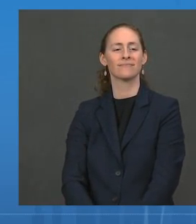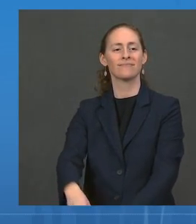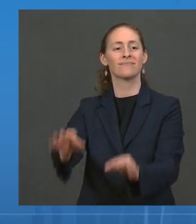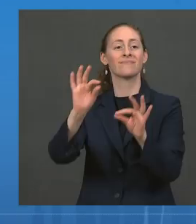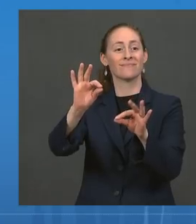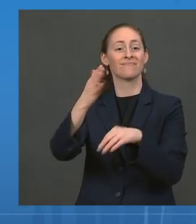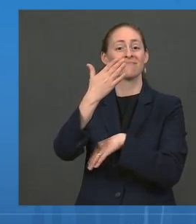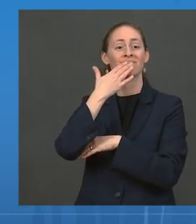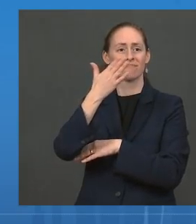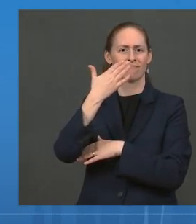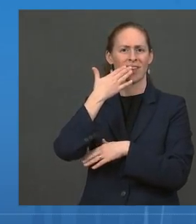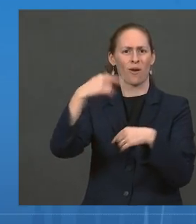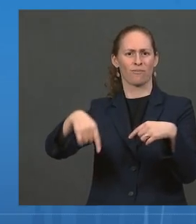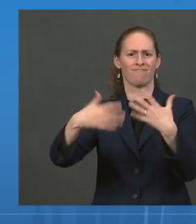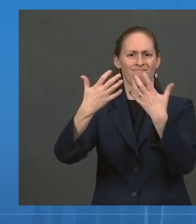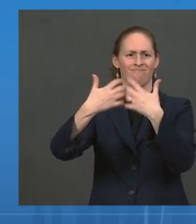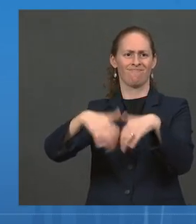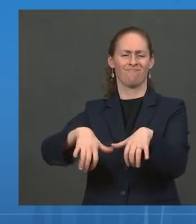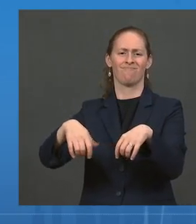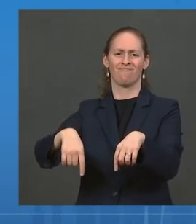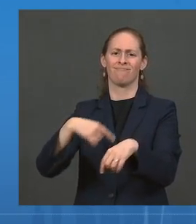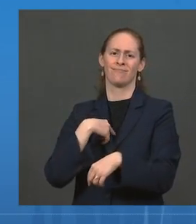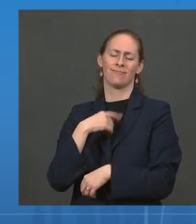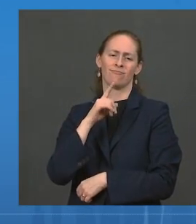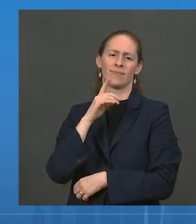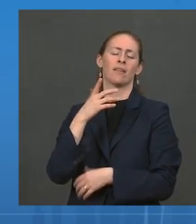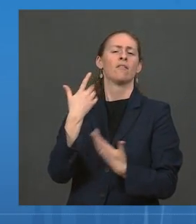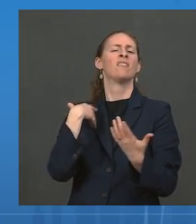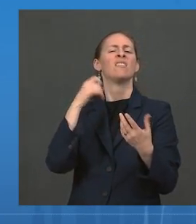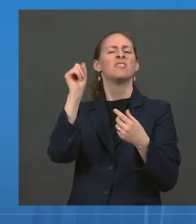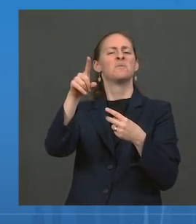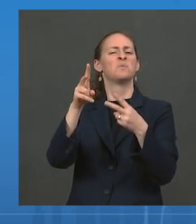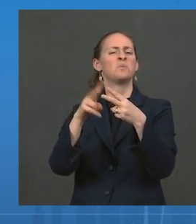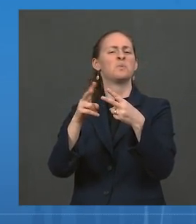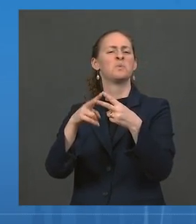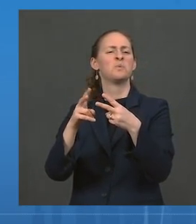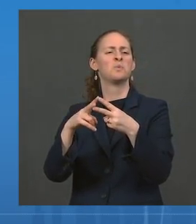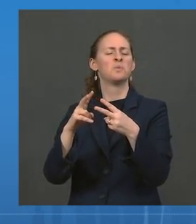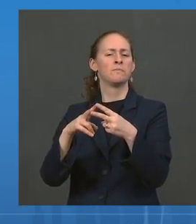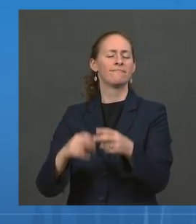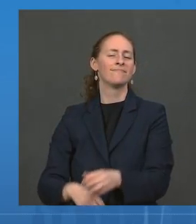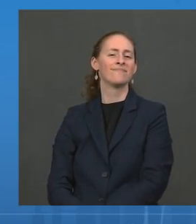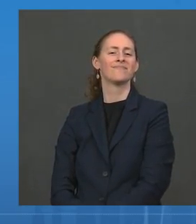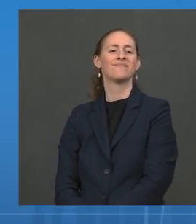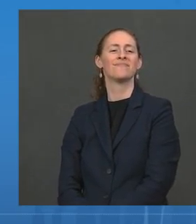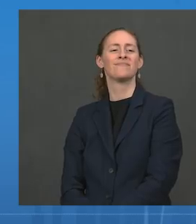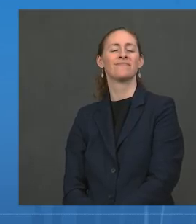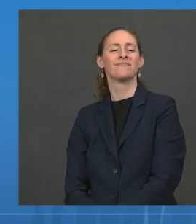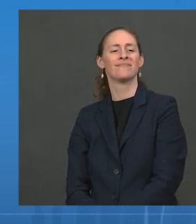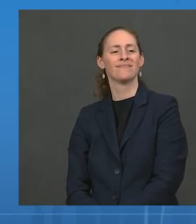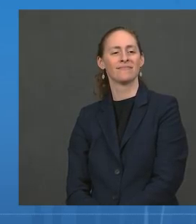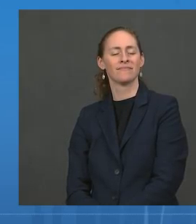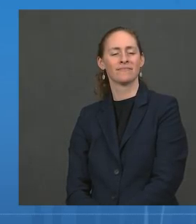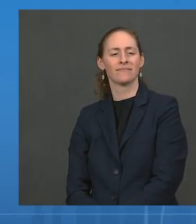Really appreciate it. Two questions: One, can you bring us up to date on any data